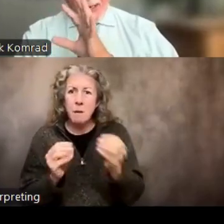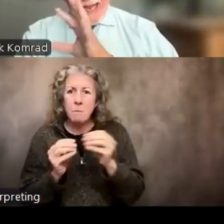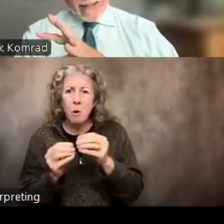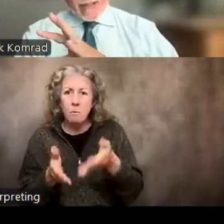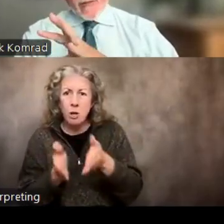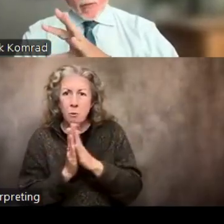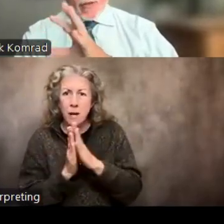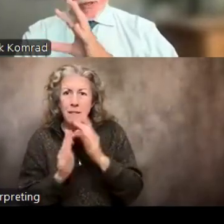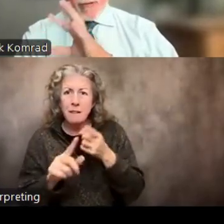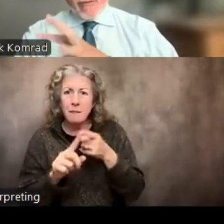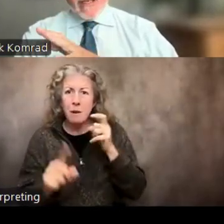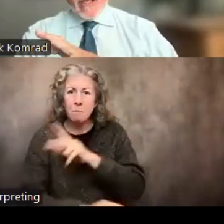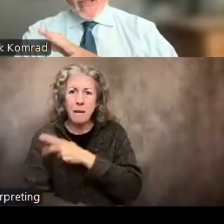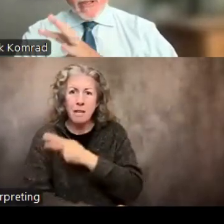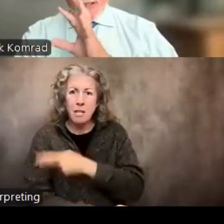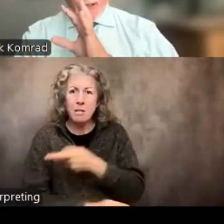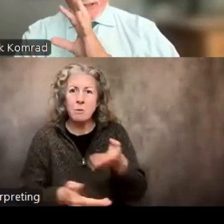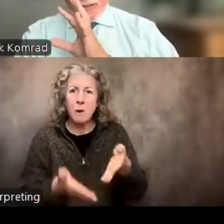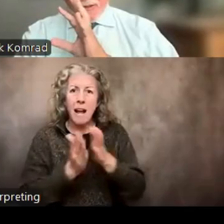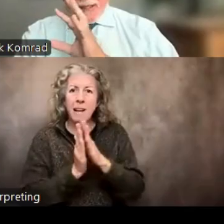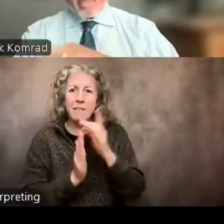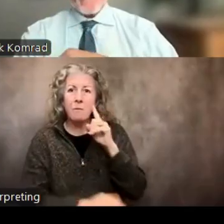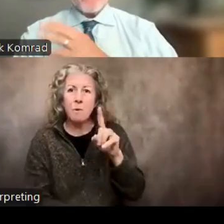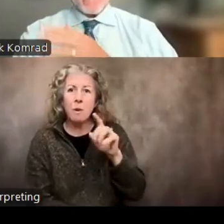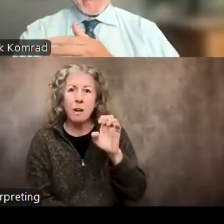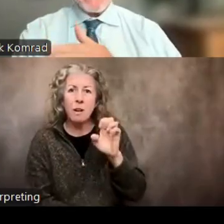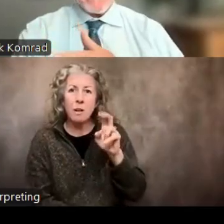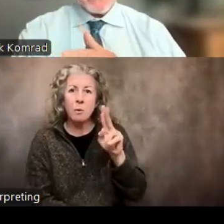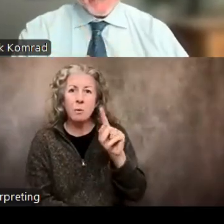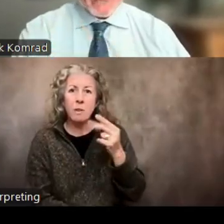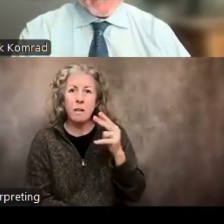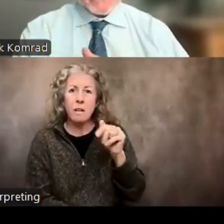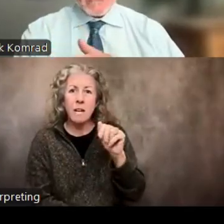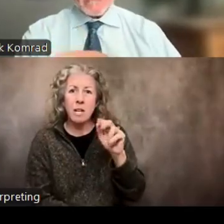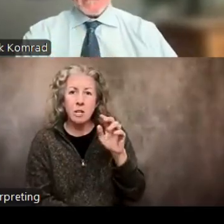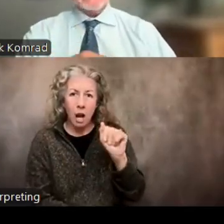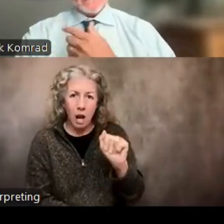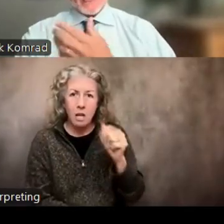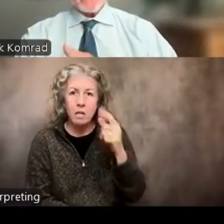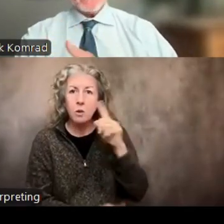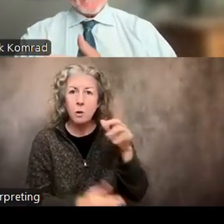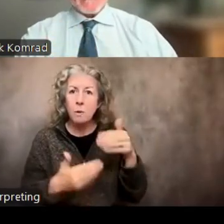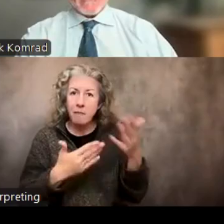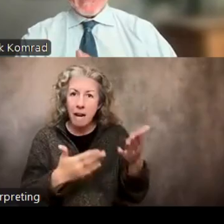ask for euthanasia. To provide them suicide as a treatment plan